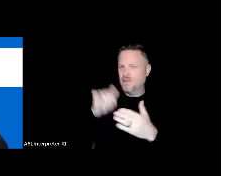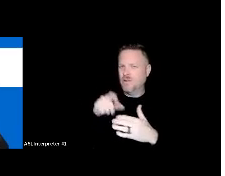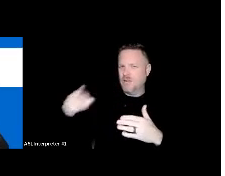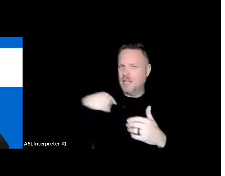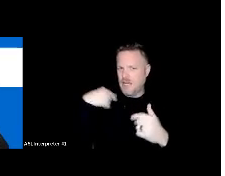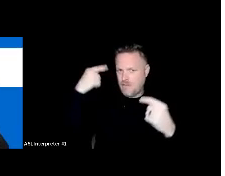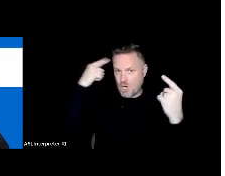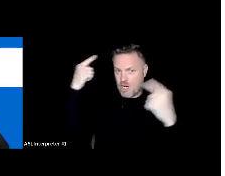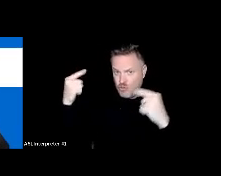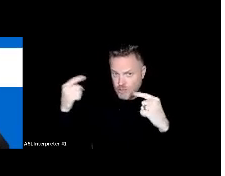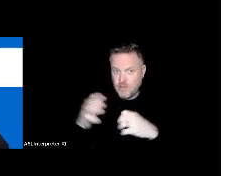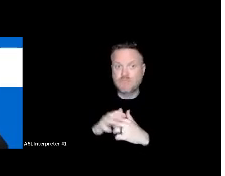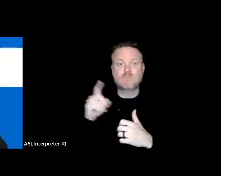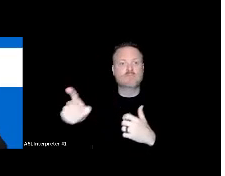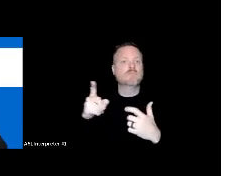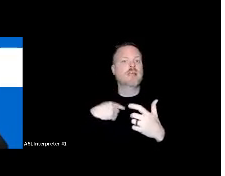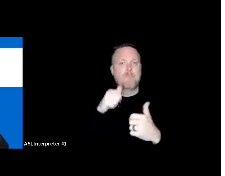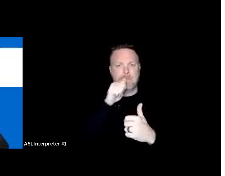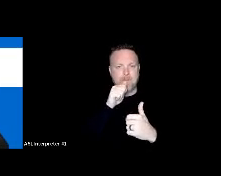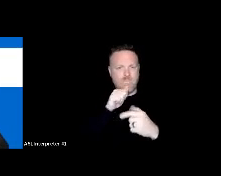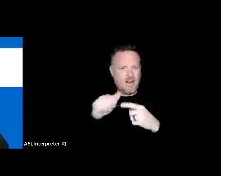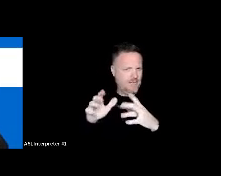they can schedule private online sessions to meet with students.